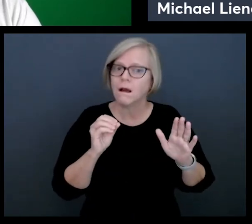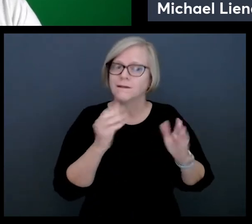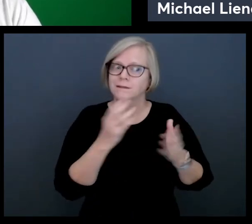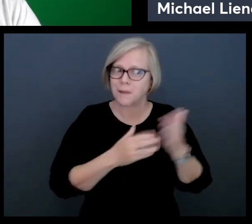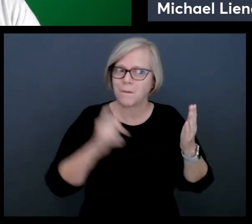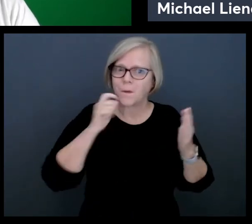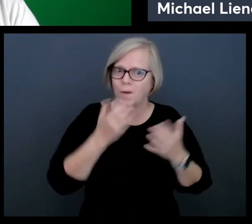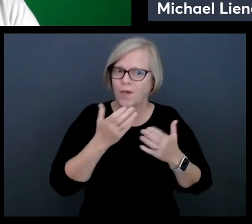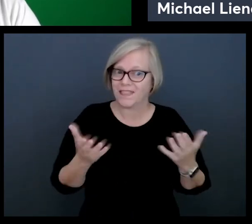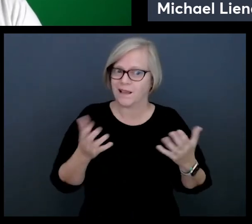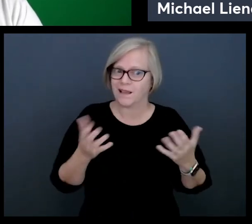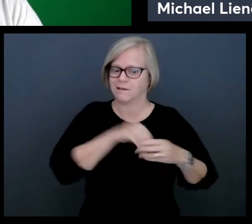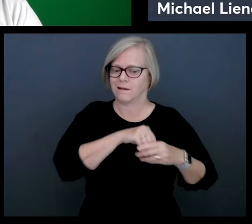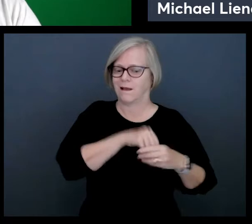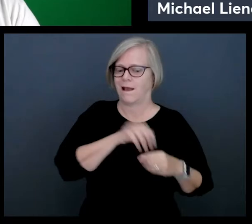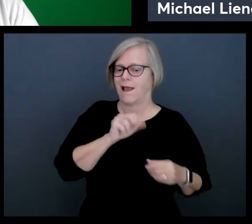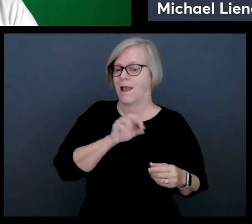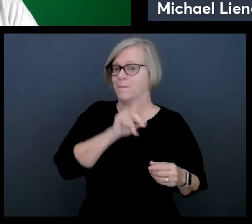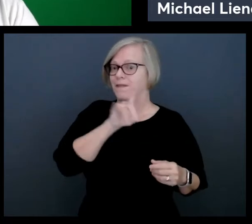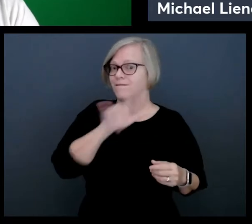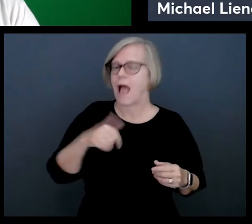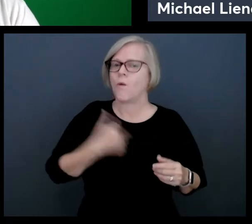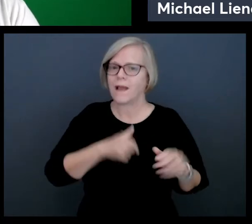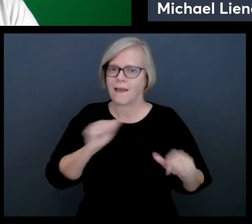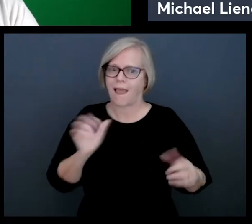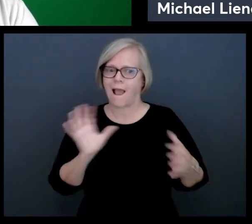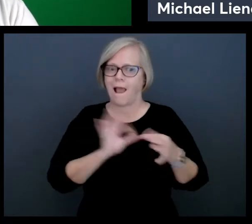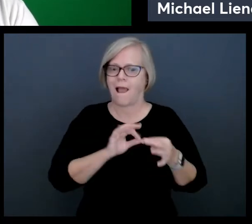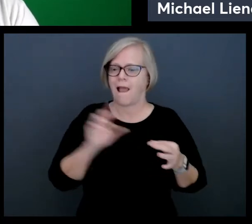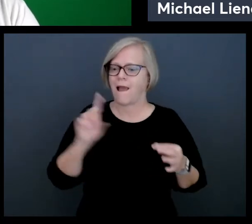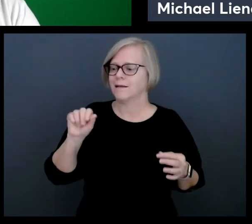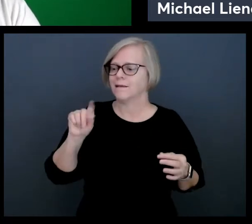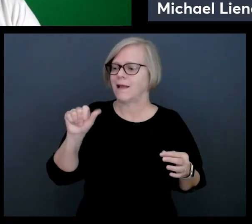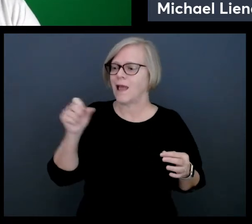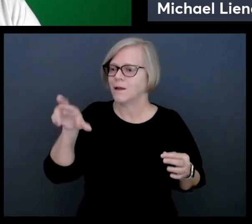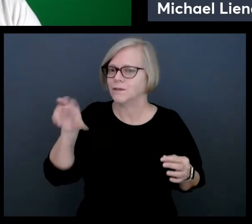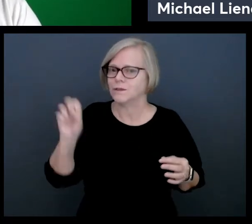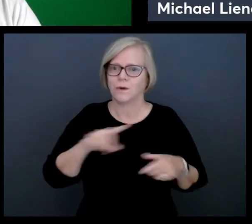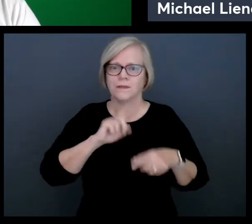and even do some really cool and interesting things in Amplify, where we can automatically connect a data source,